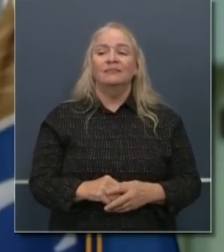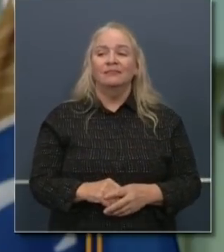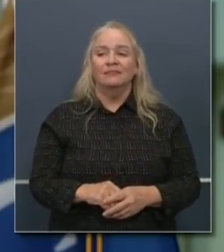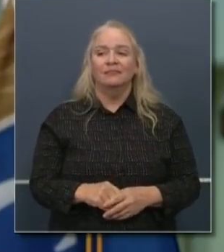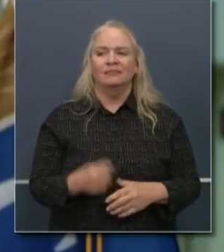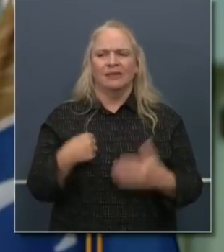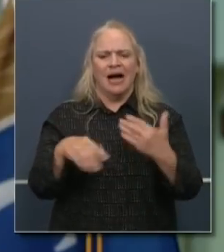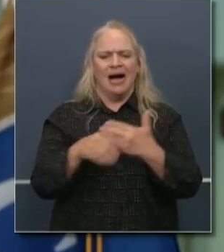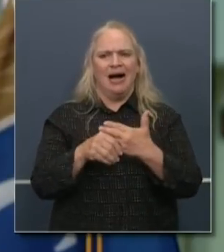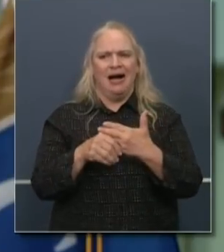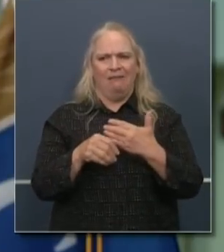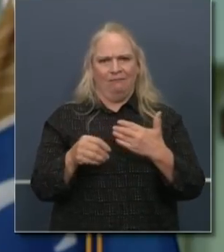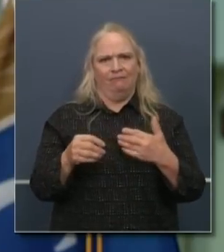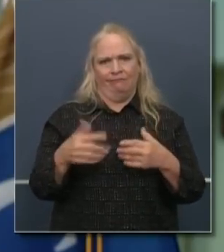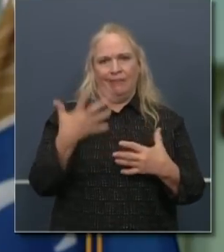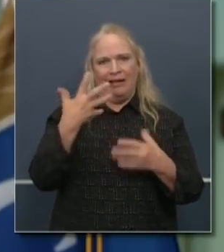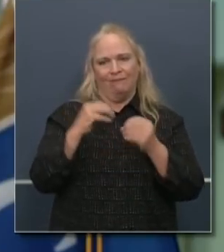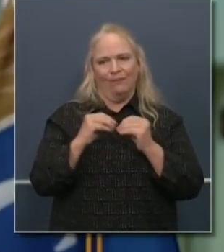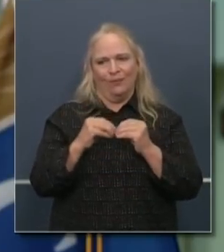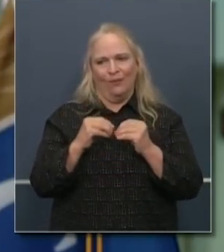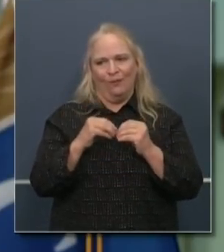THIS WHITE WATER AT THE MOMENT.